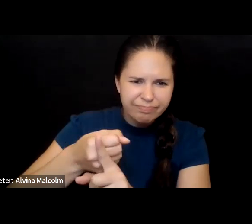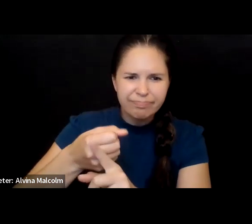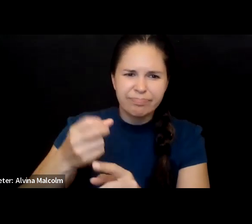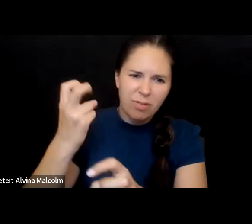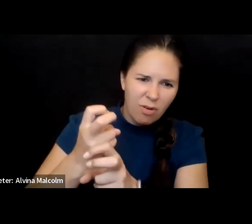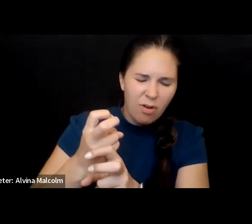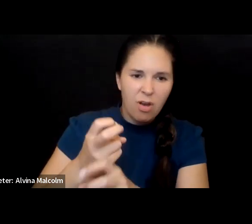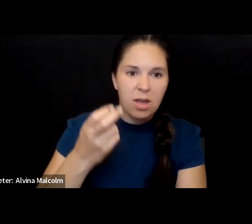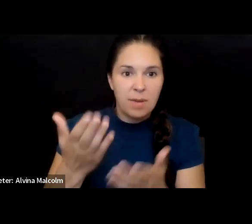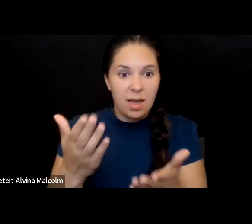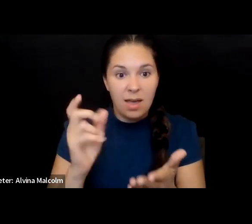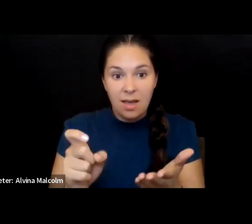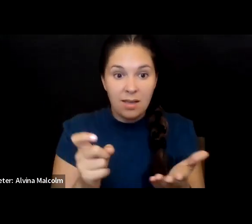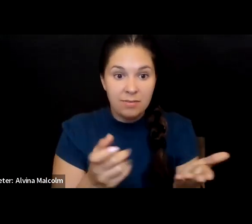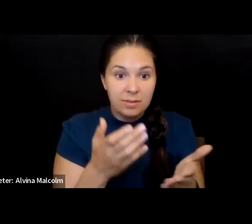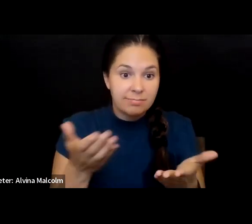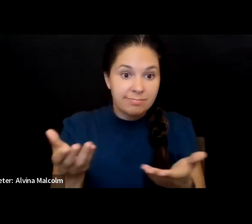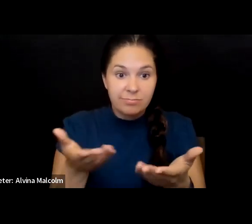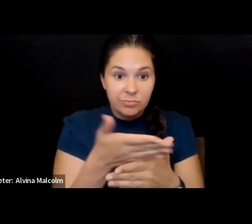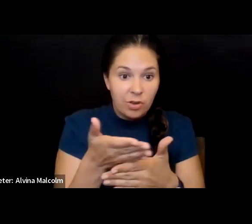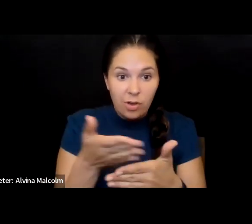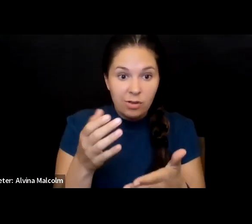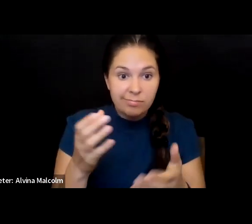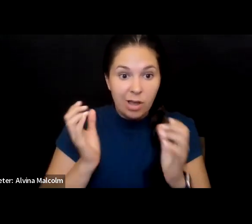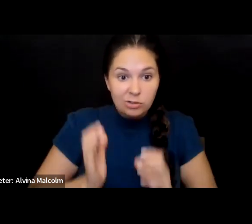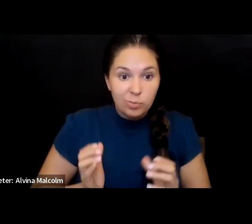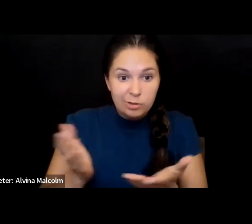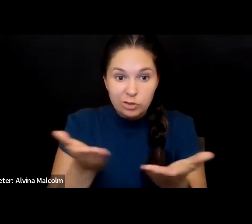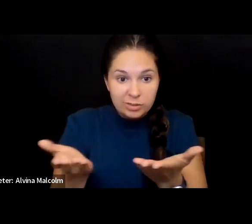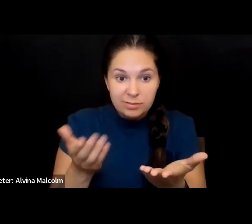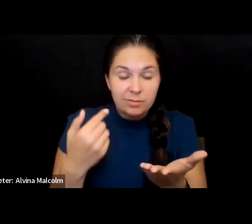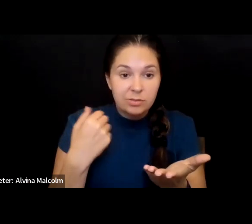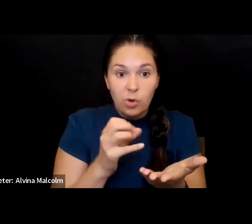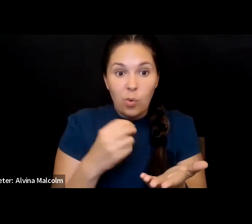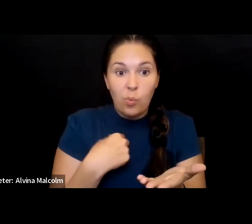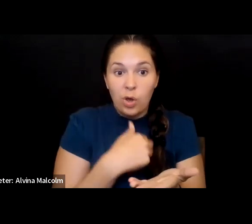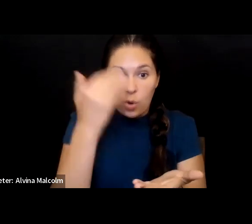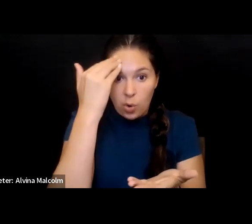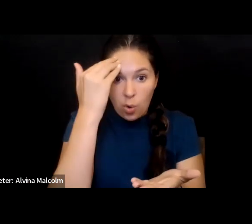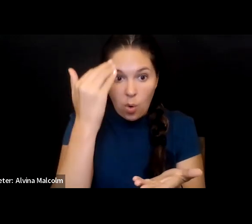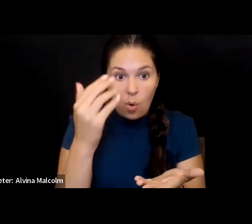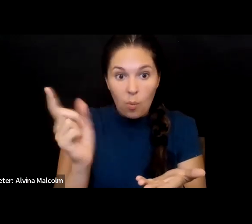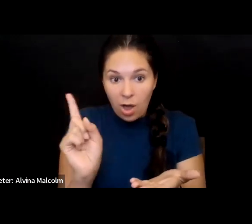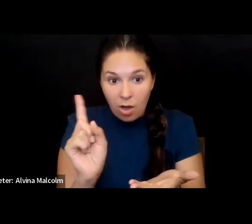teams in to help the CIL that's it the hardest, call the consumers. You might